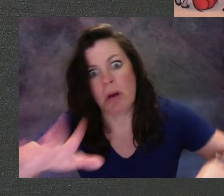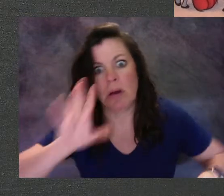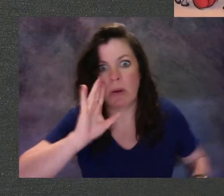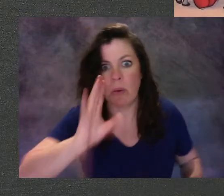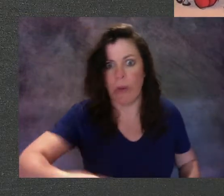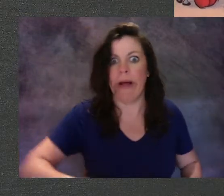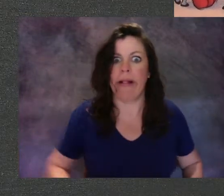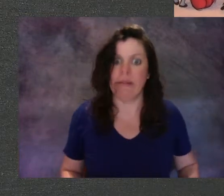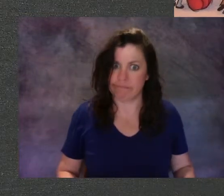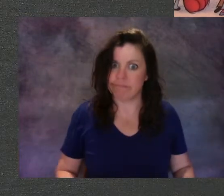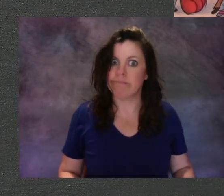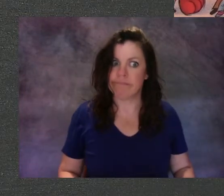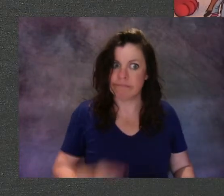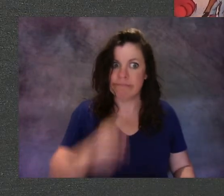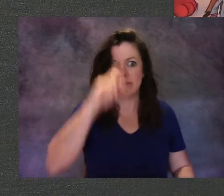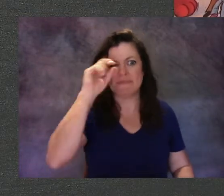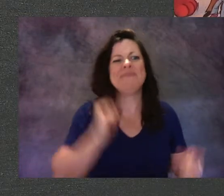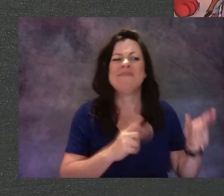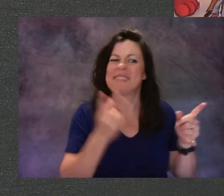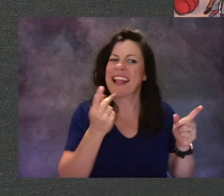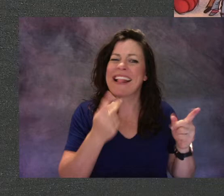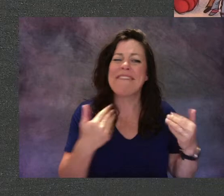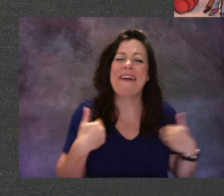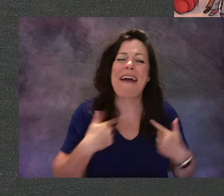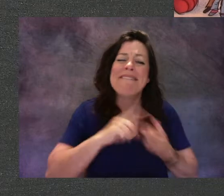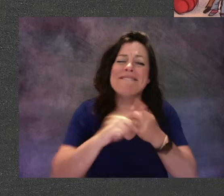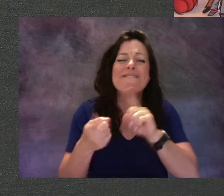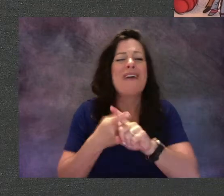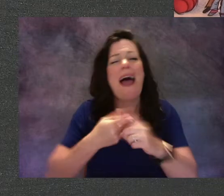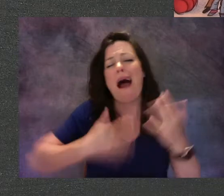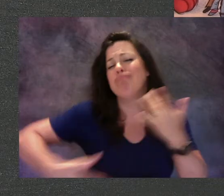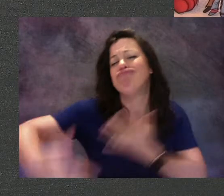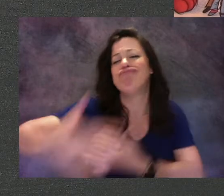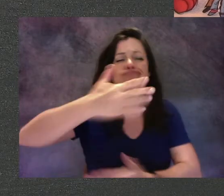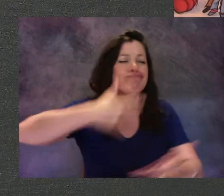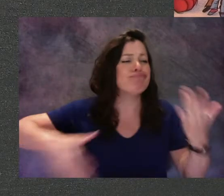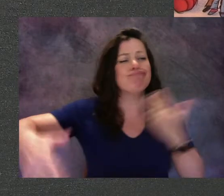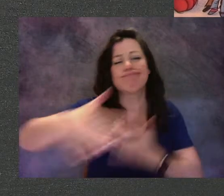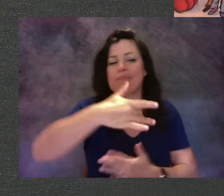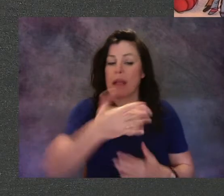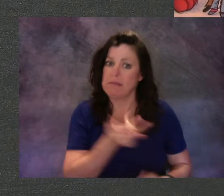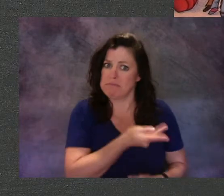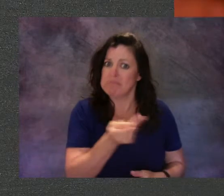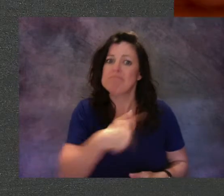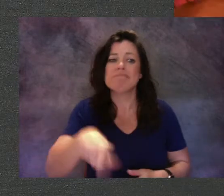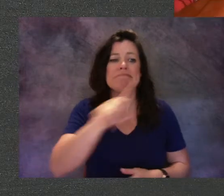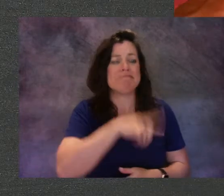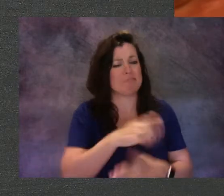Clifford has many friends. He shares his toys with them. Well that's good manners, he shares.